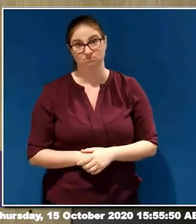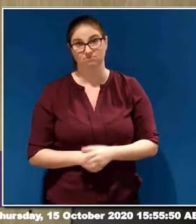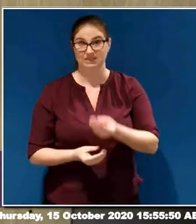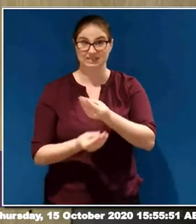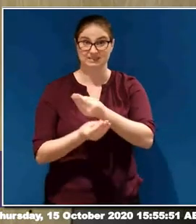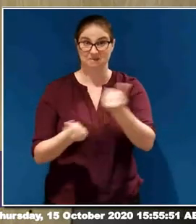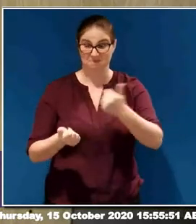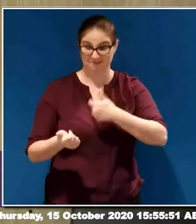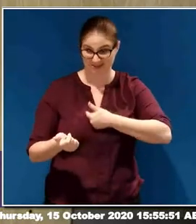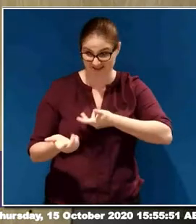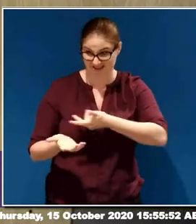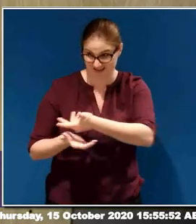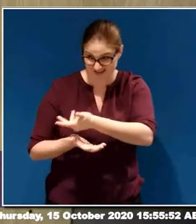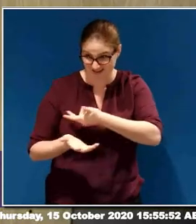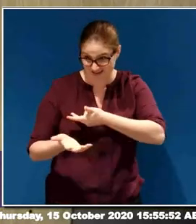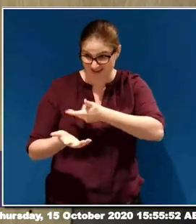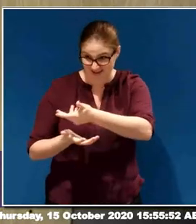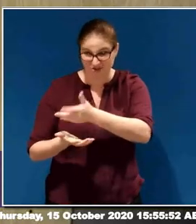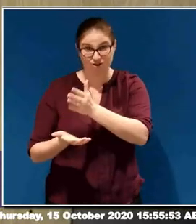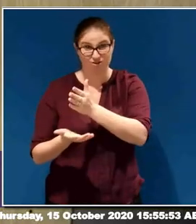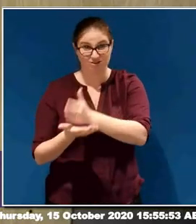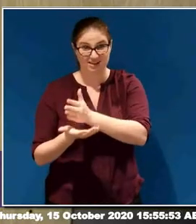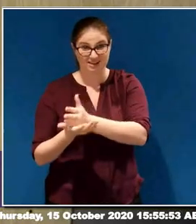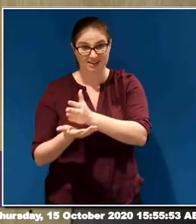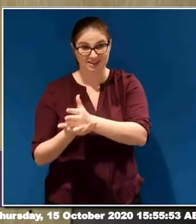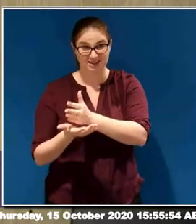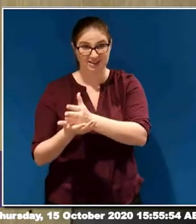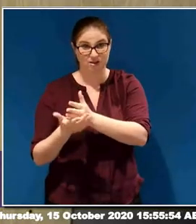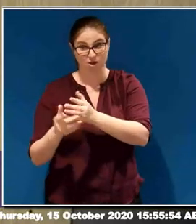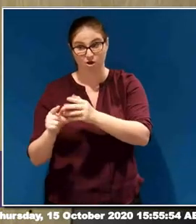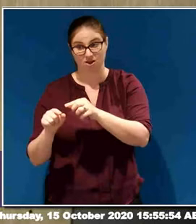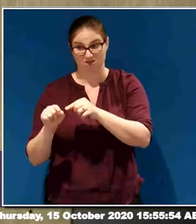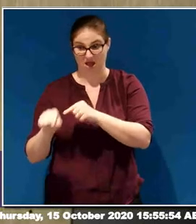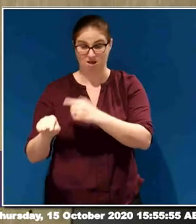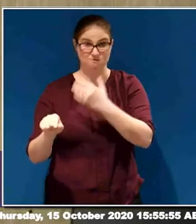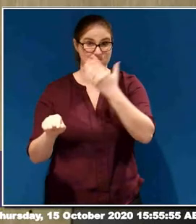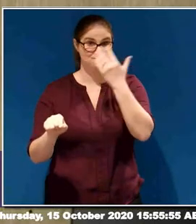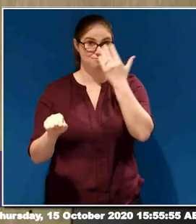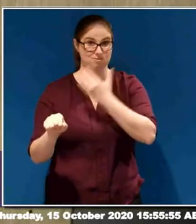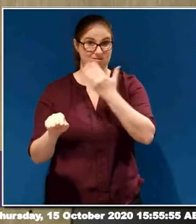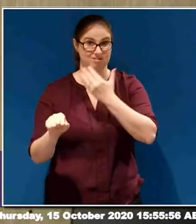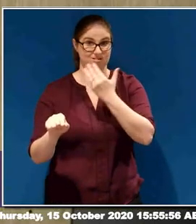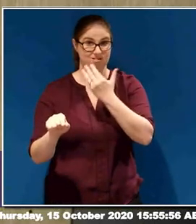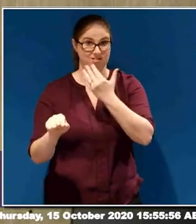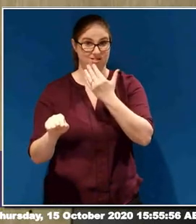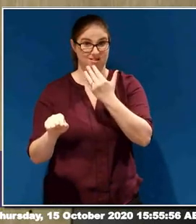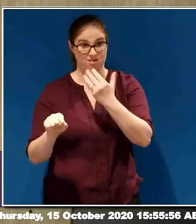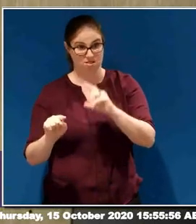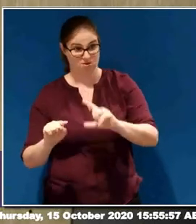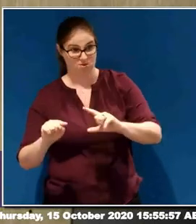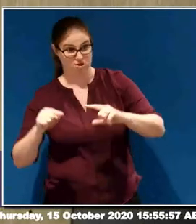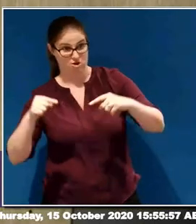the street from a juvenile detention centre - great planning - but